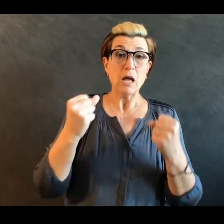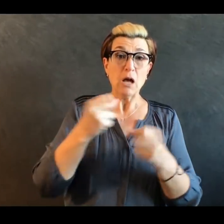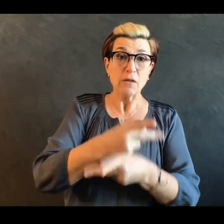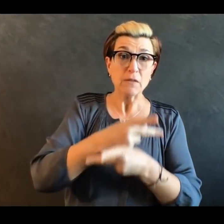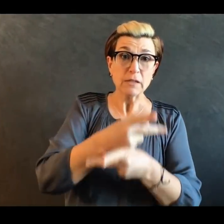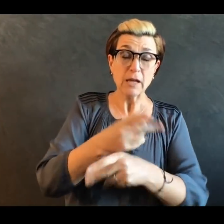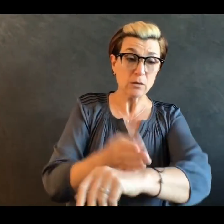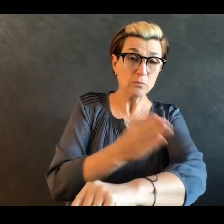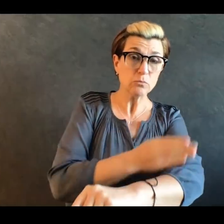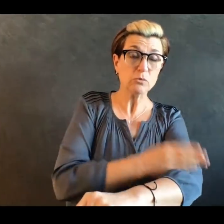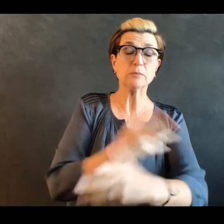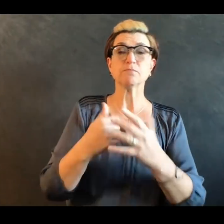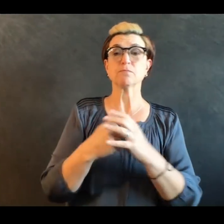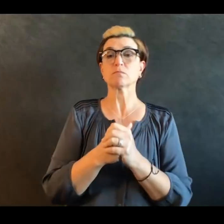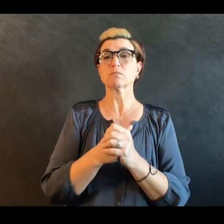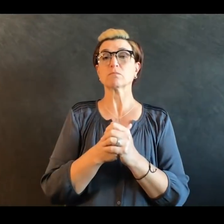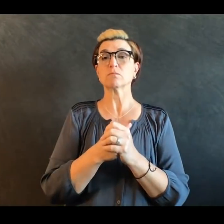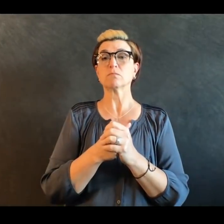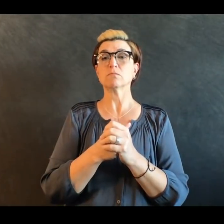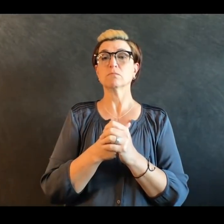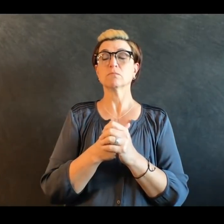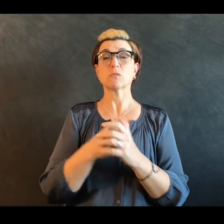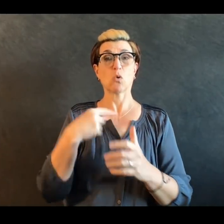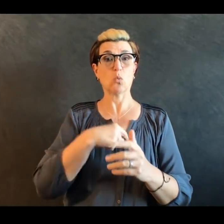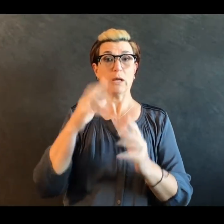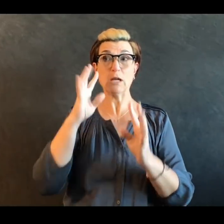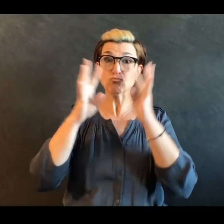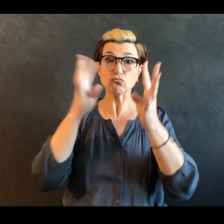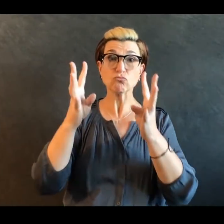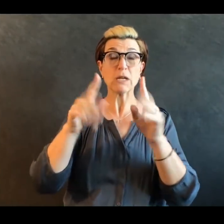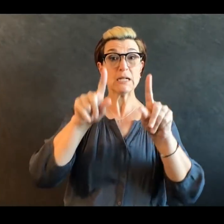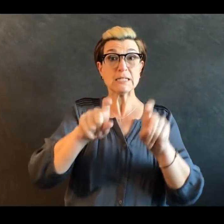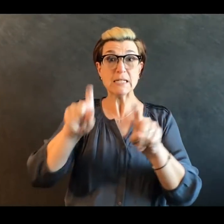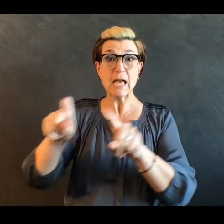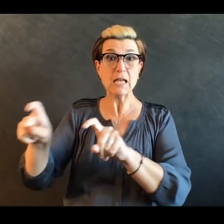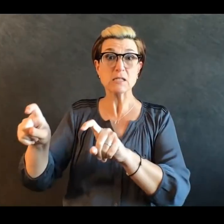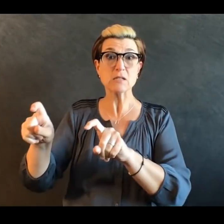developed the most expansive an accurate testing system anywhere in the world and